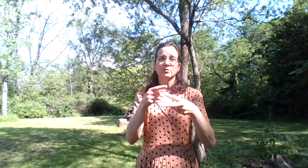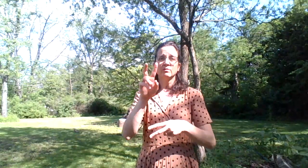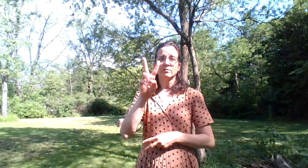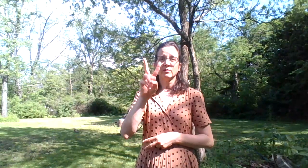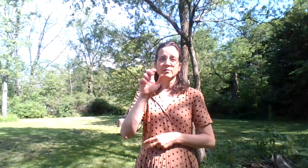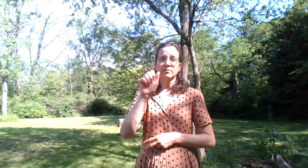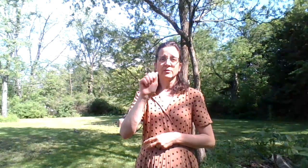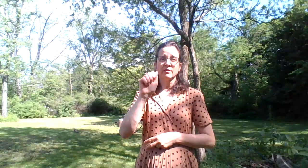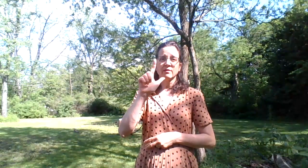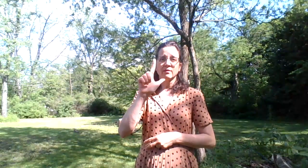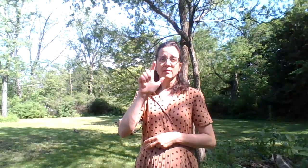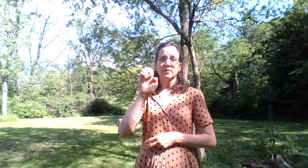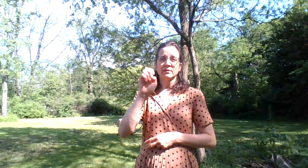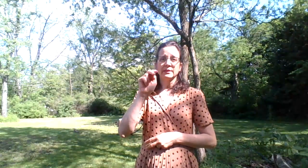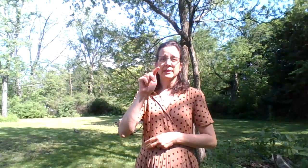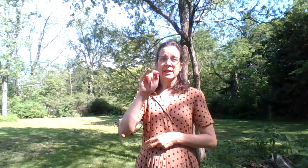Valentina Camino